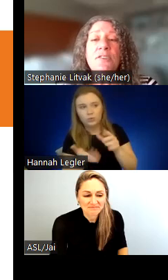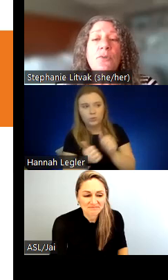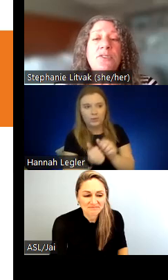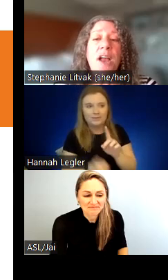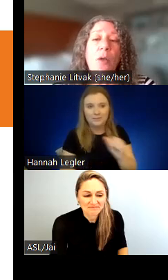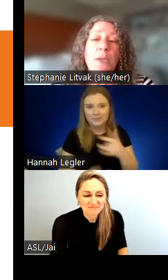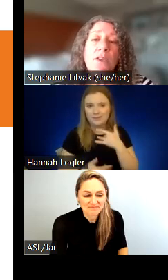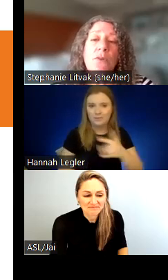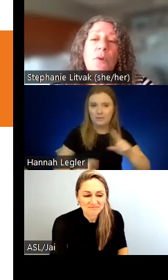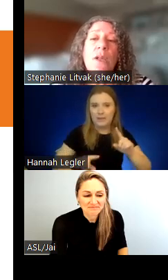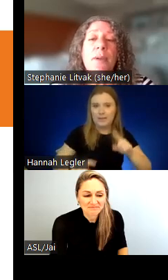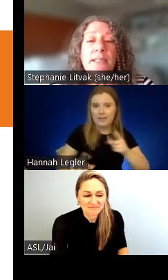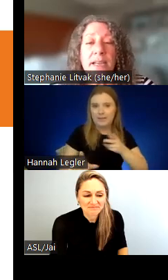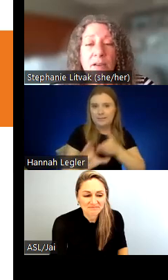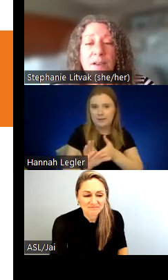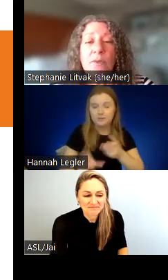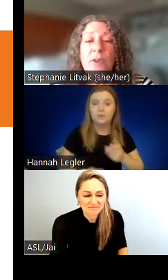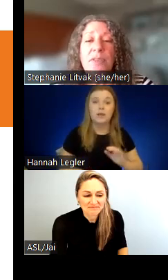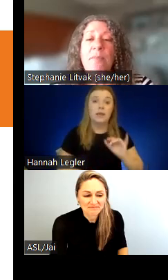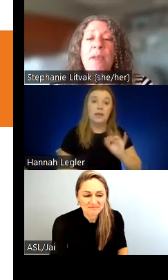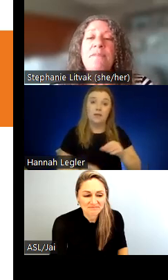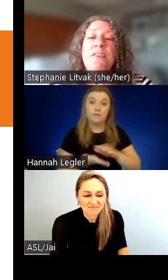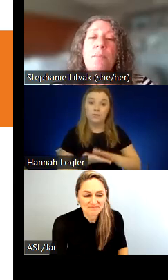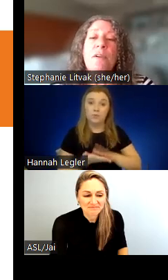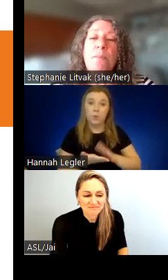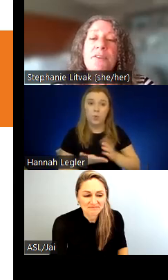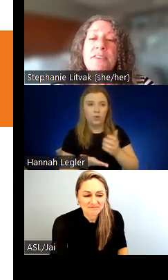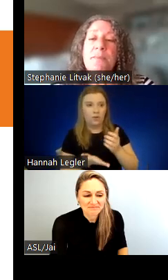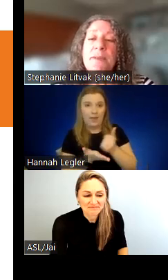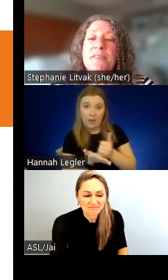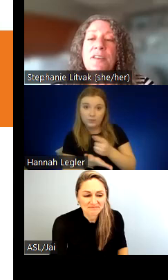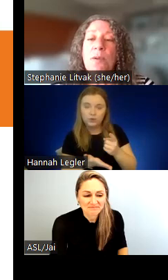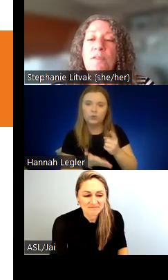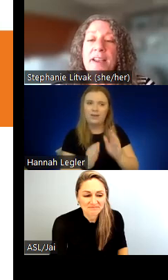If schools are helping you, clarify with them if the number of participants they're providing